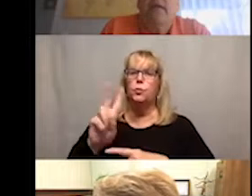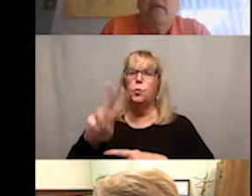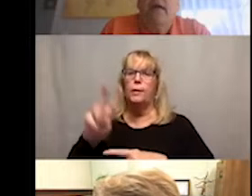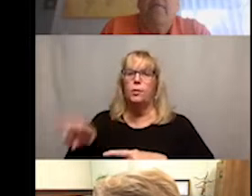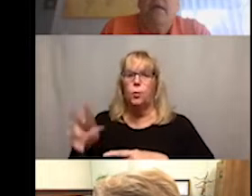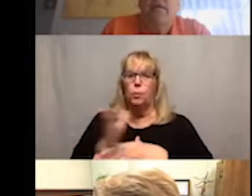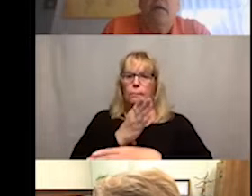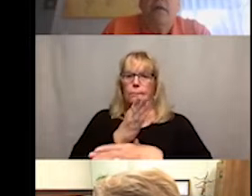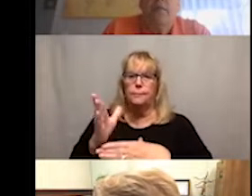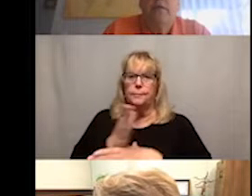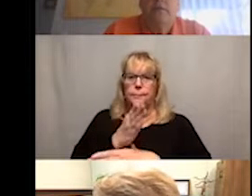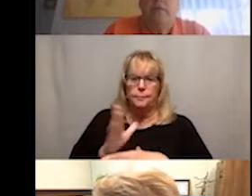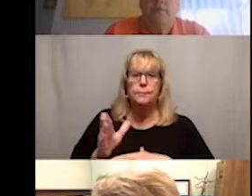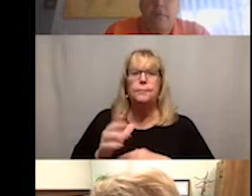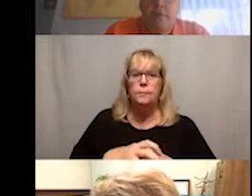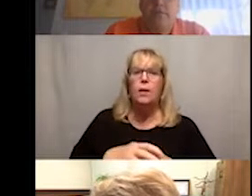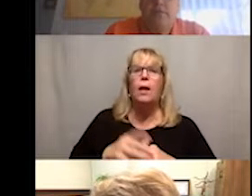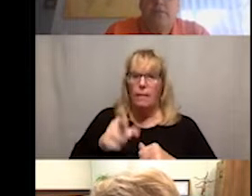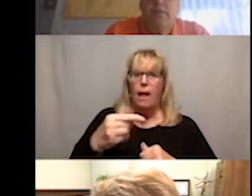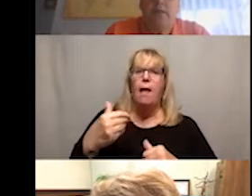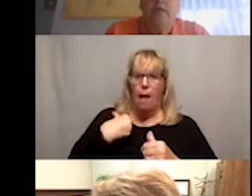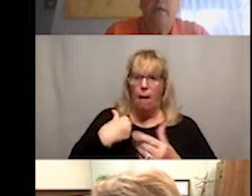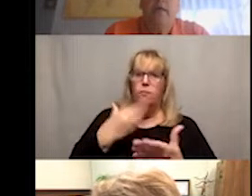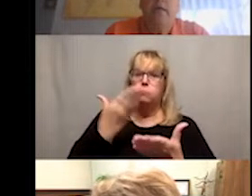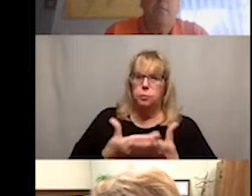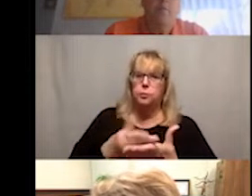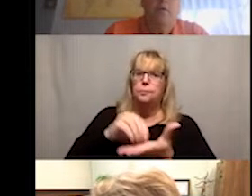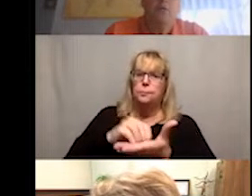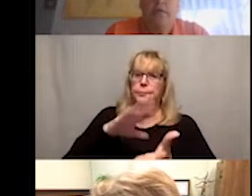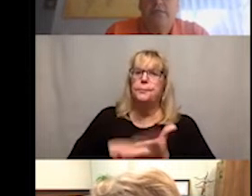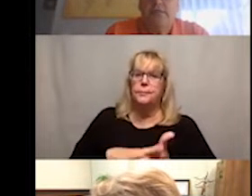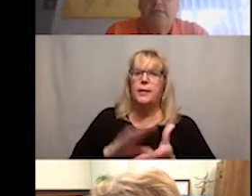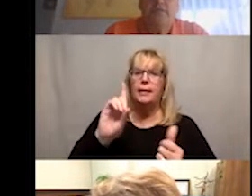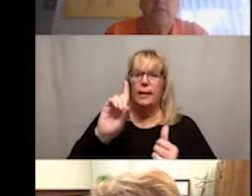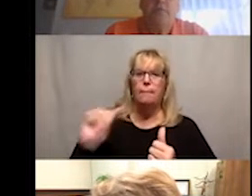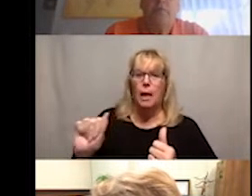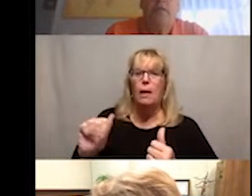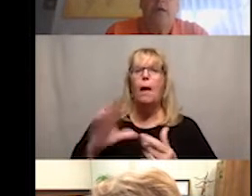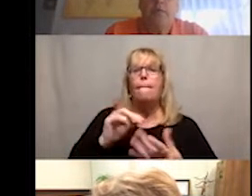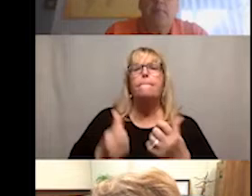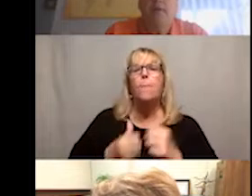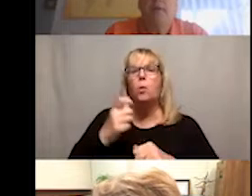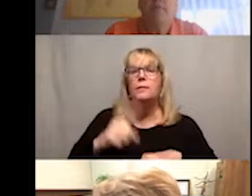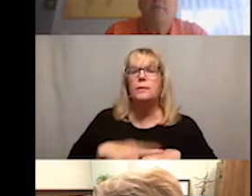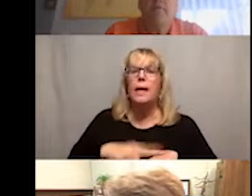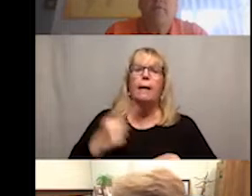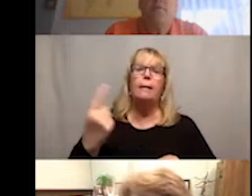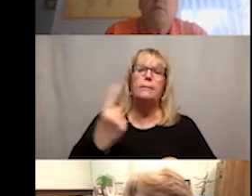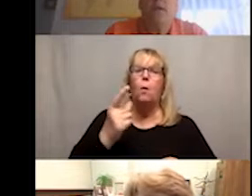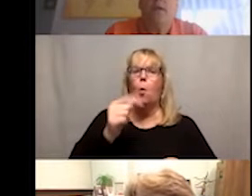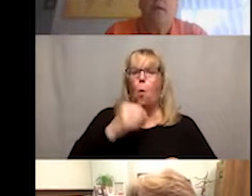that have a documented disability in that most cases it's someone with an IEP or a 504 plan